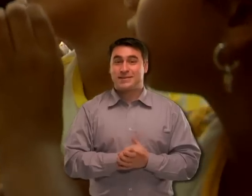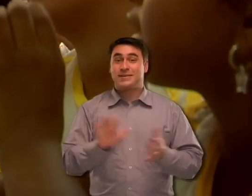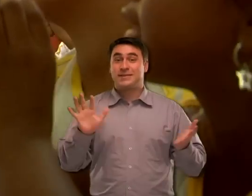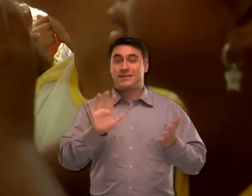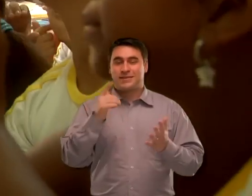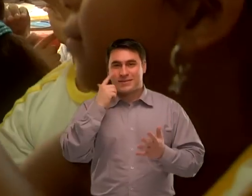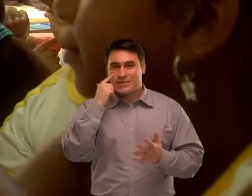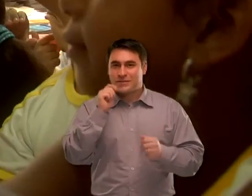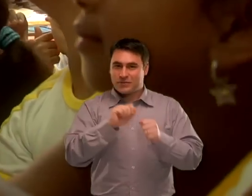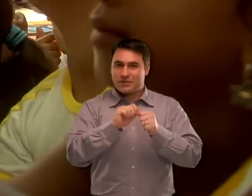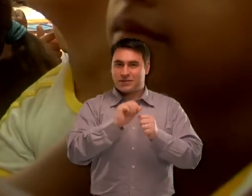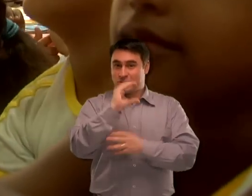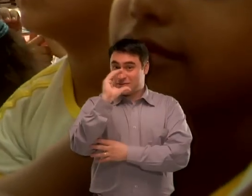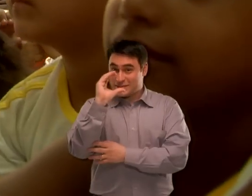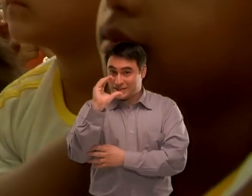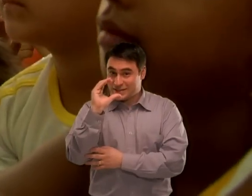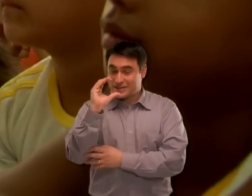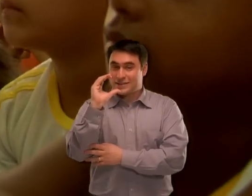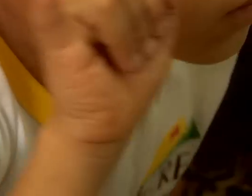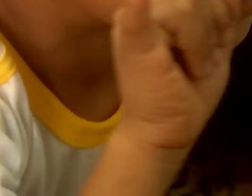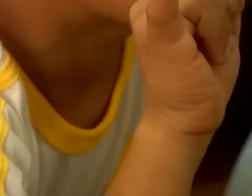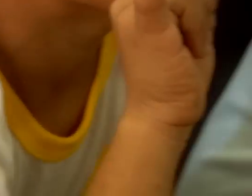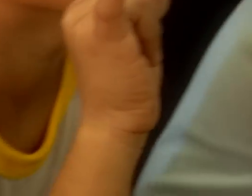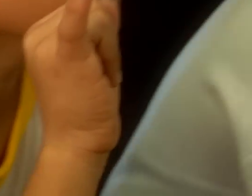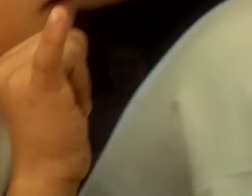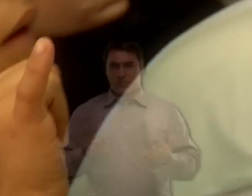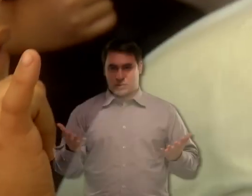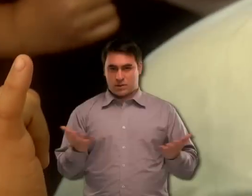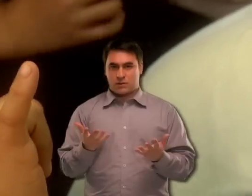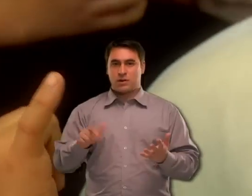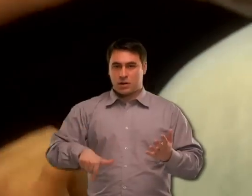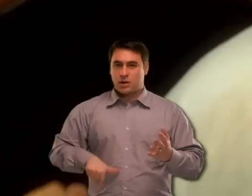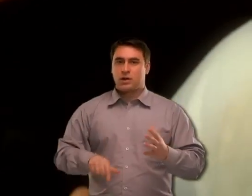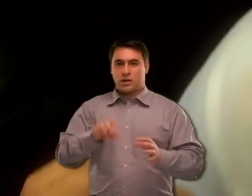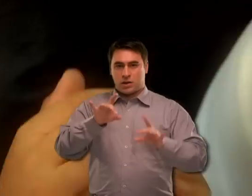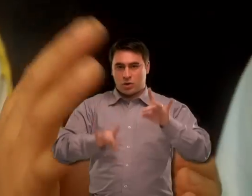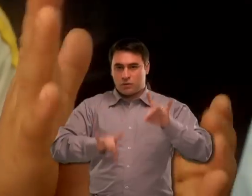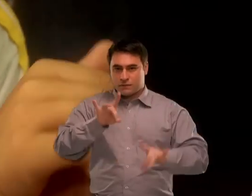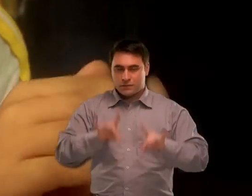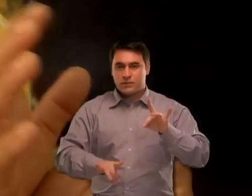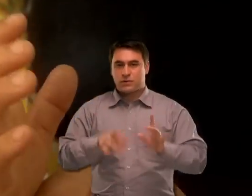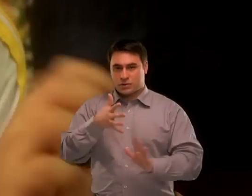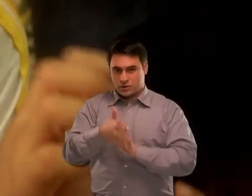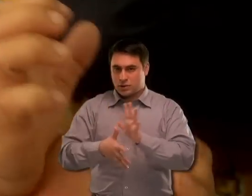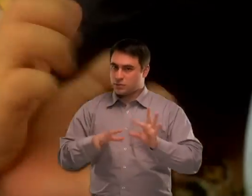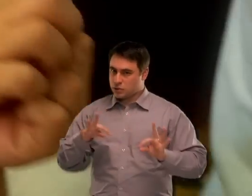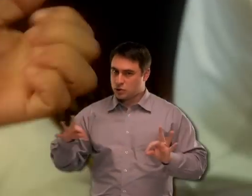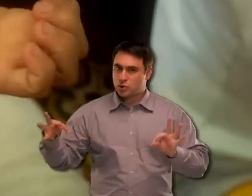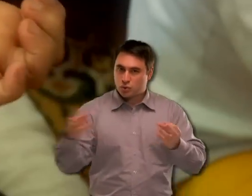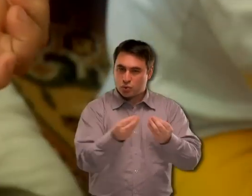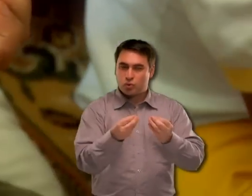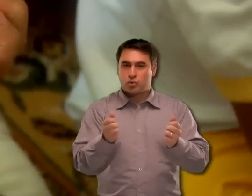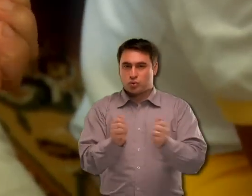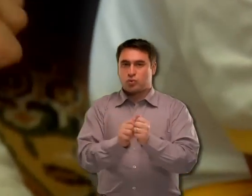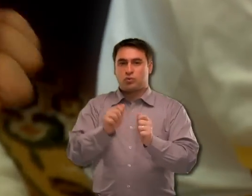Look at the letter C, everyone doing the letter C. We're doing Brazilian Sign Language workshops. Every month we do it in schools